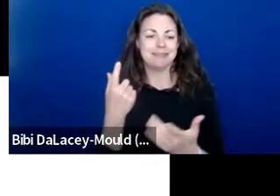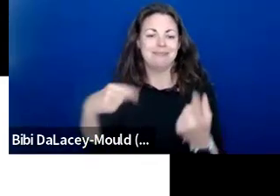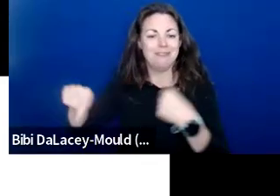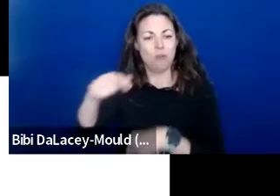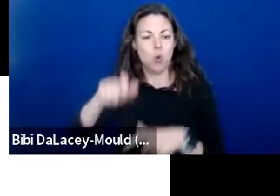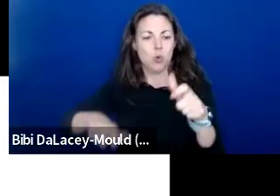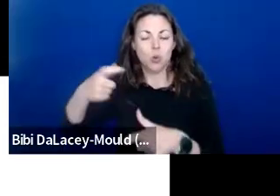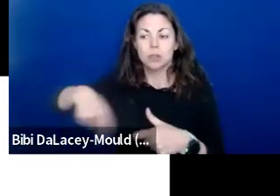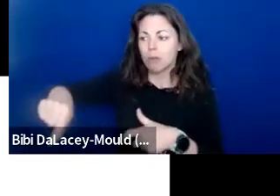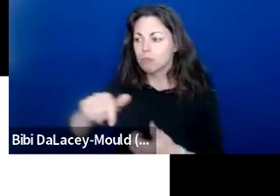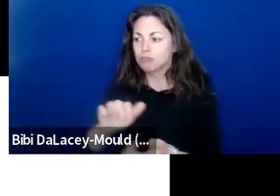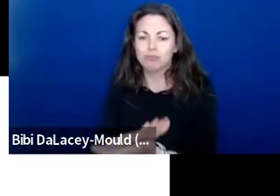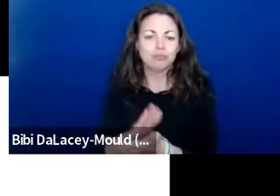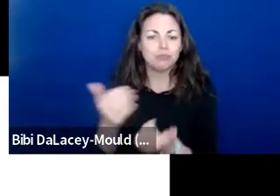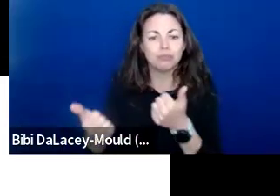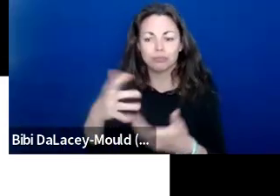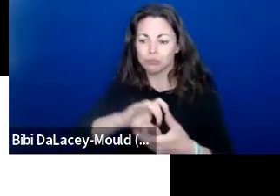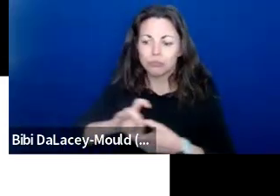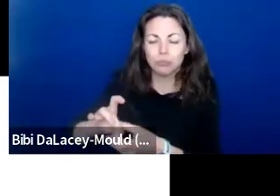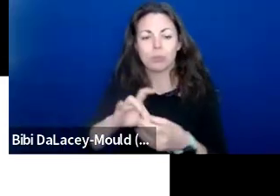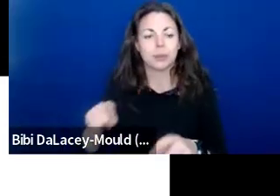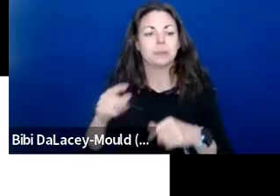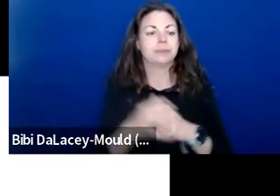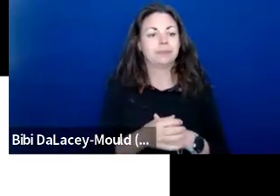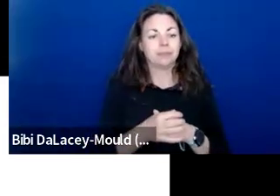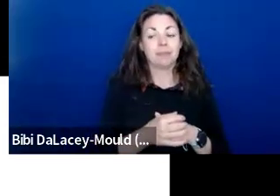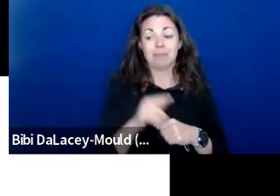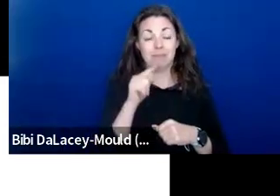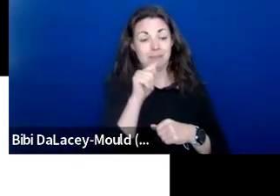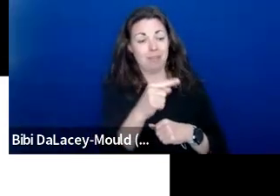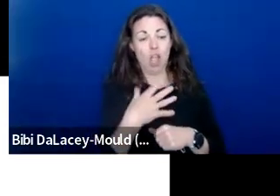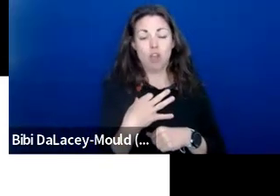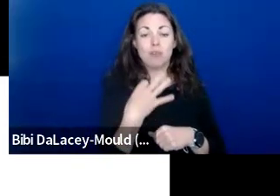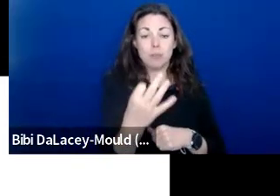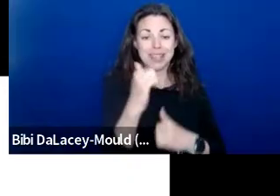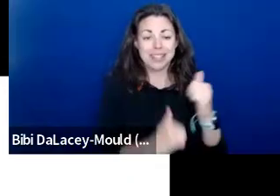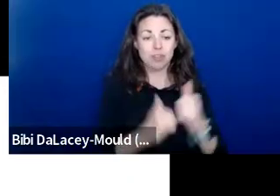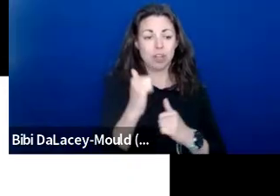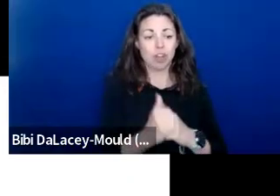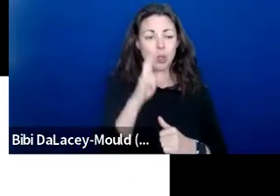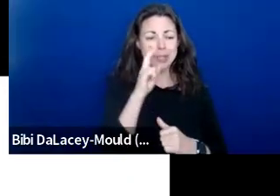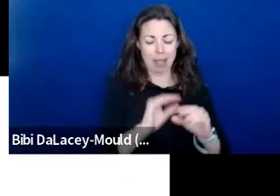And here I'm going to be talking about the representation structure of student unions. On the bottom, you see nine small icons,